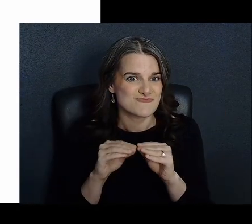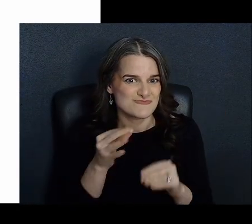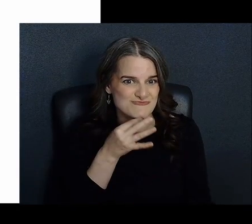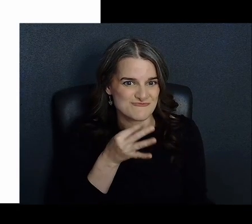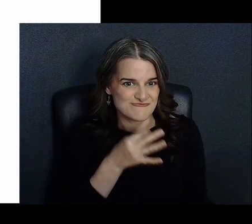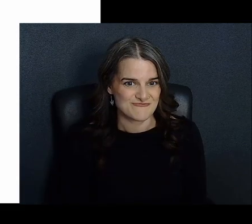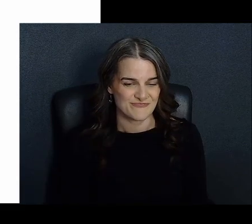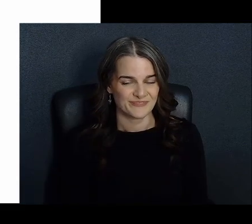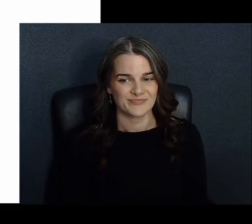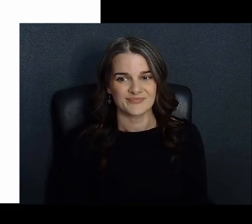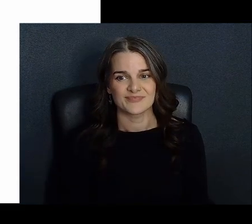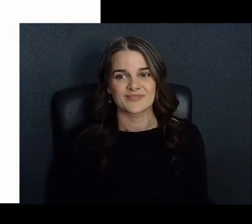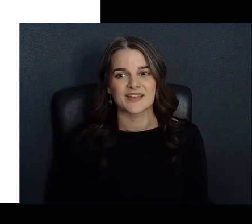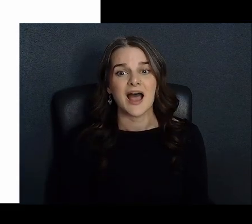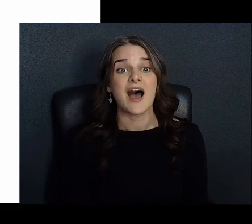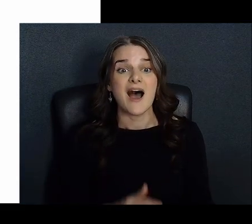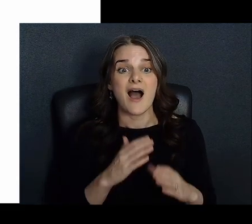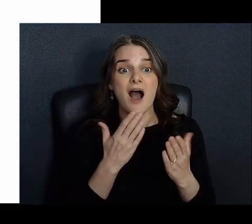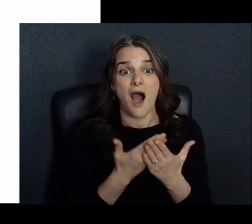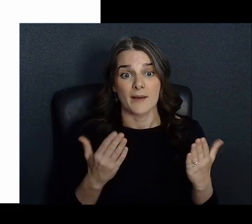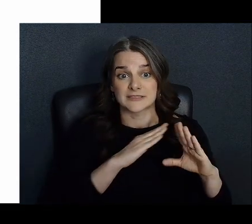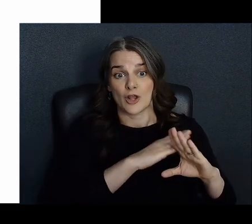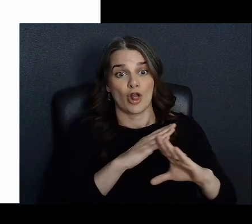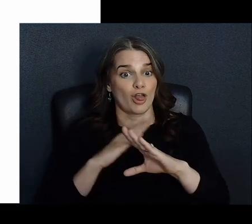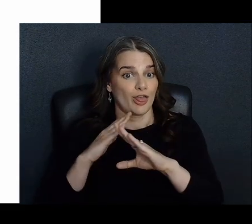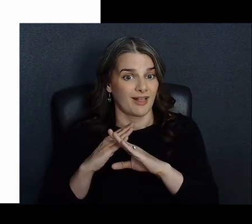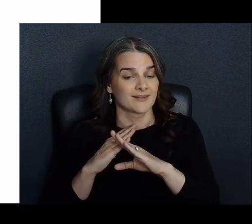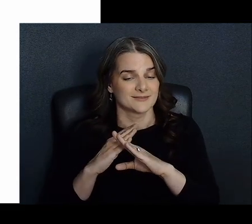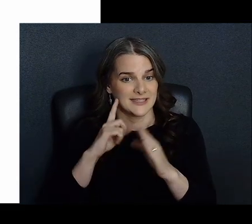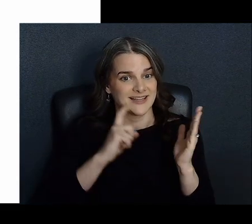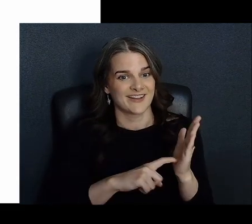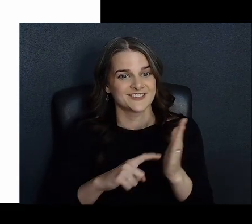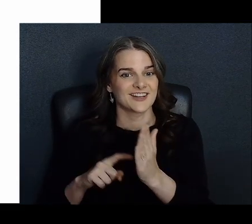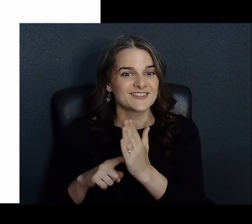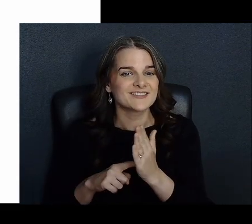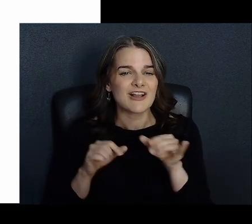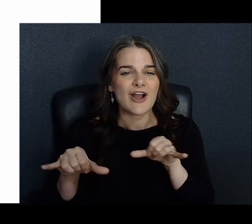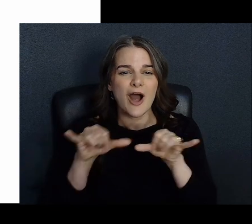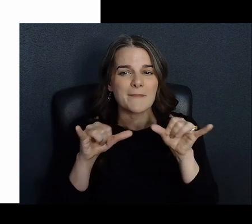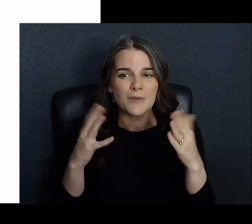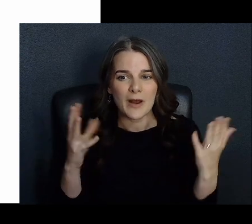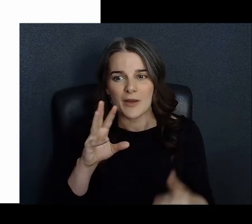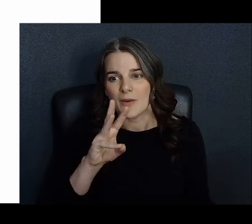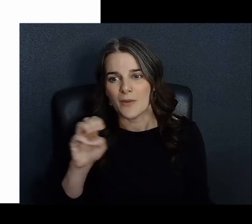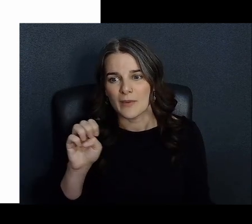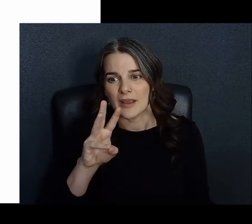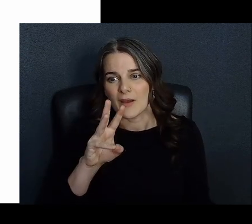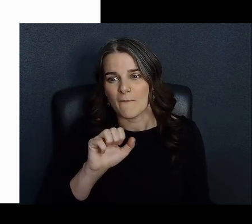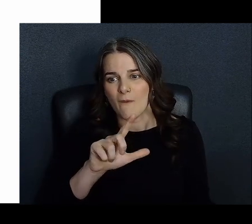Obstacle detection. Some of the most common devices that are used are the WEWalk cane and the Mini Guide, for example.